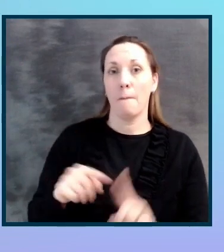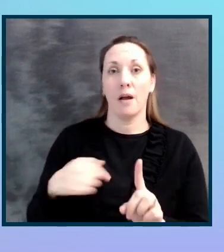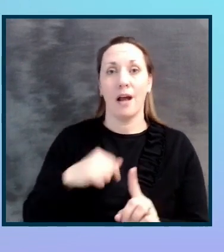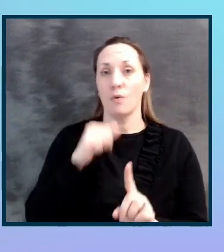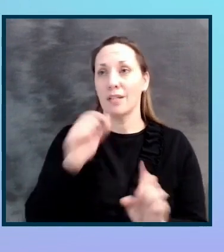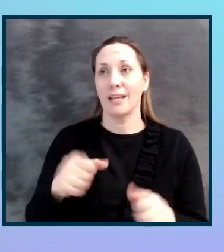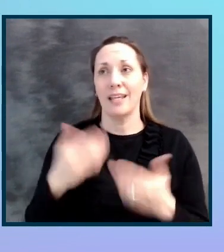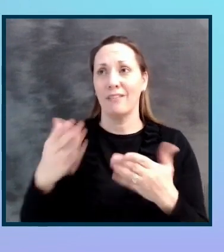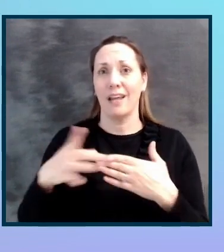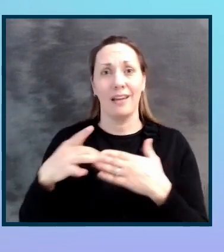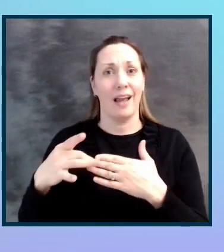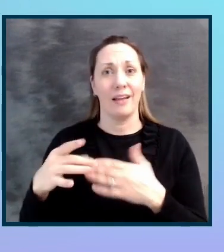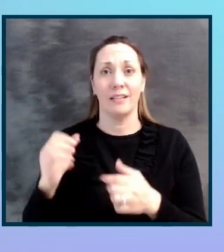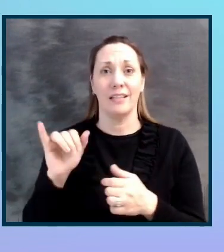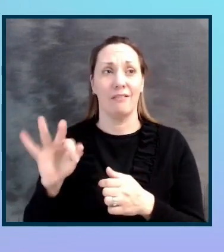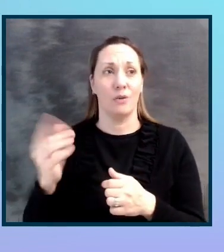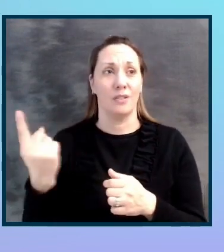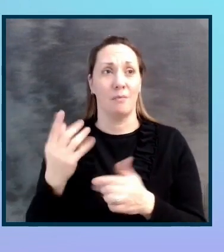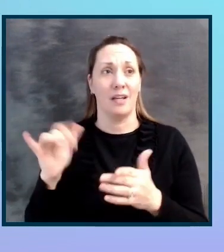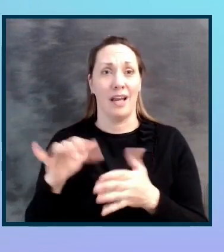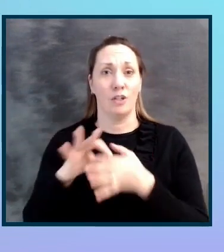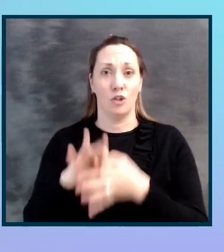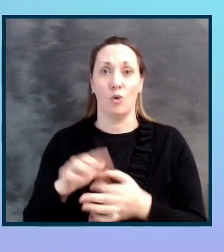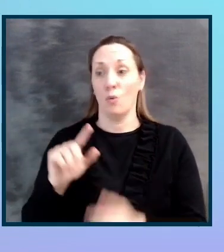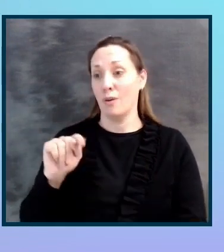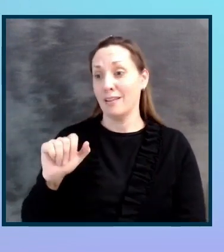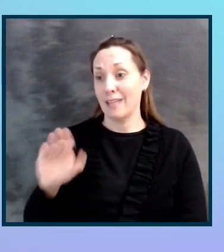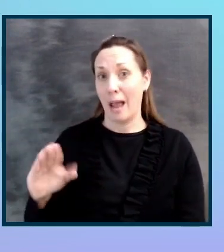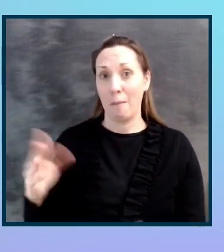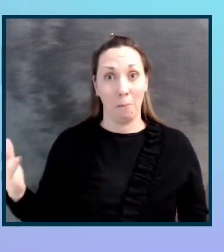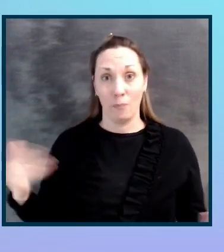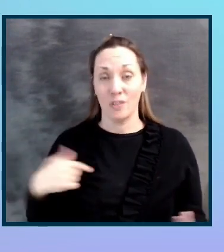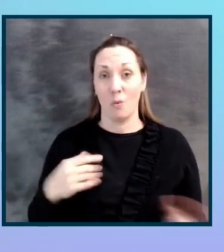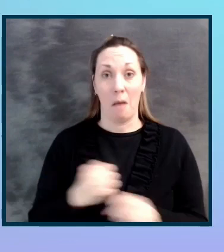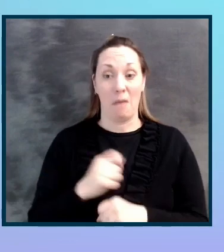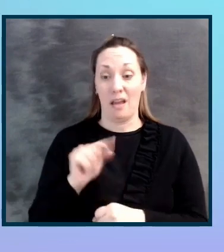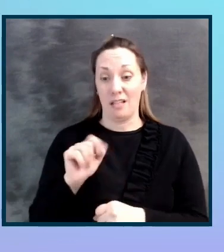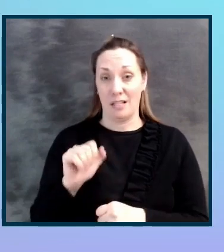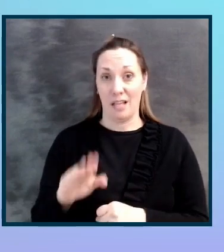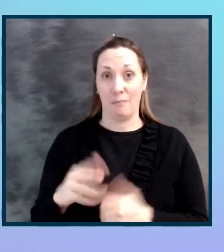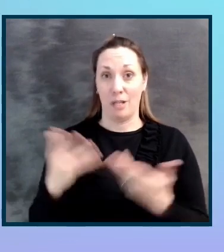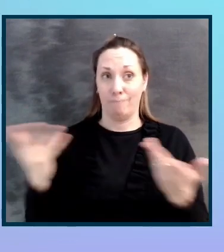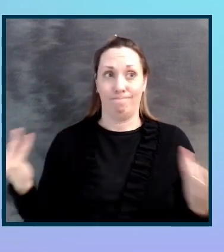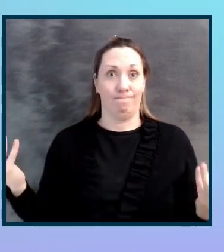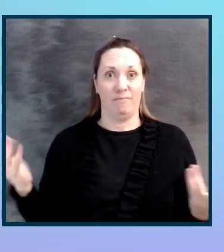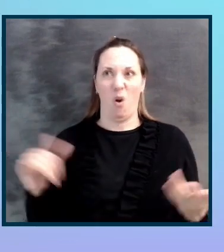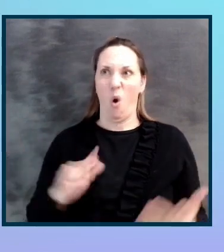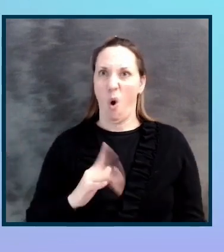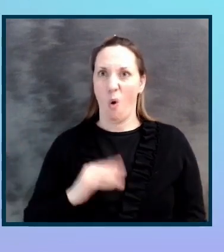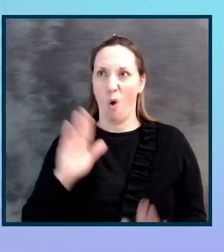guidance on that there was anything that had to do with tabs, right? So I just made some tabs and said, look how cool, this is super dope, right?